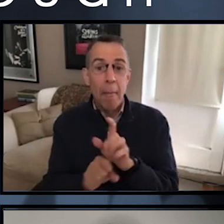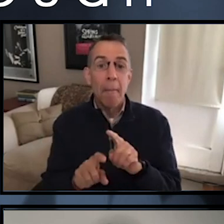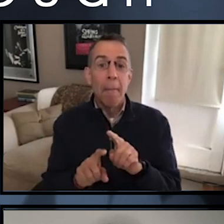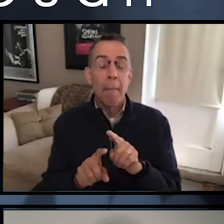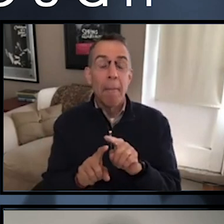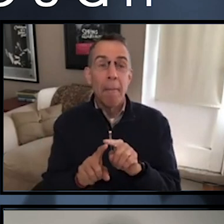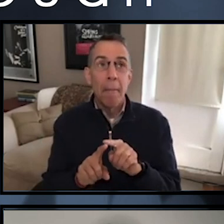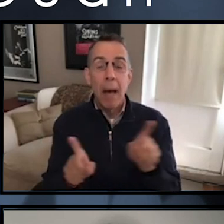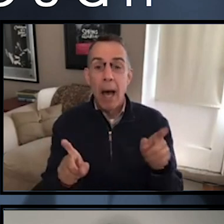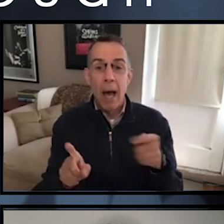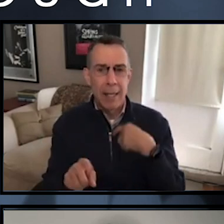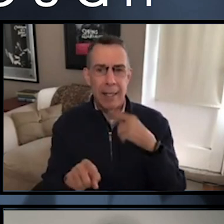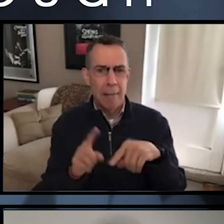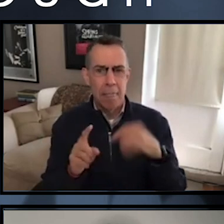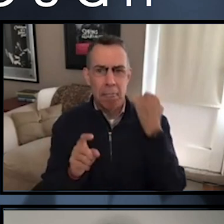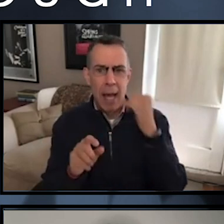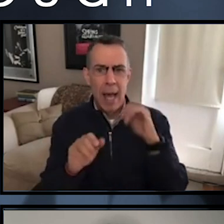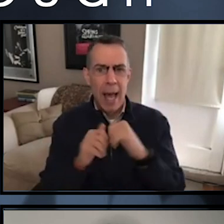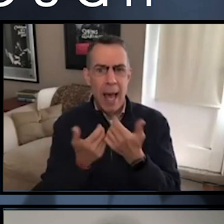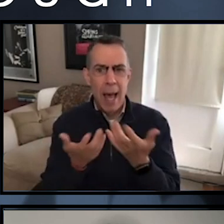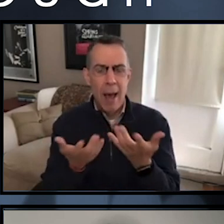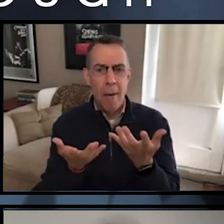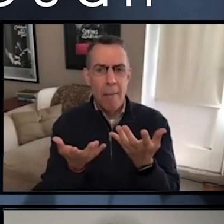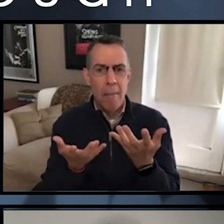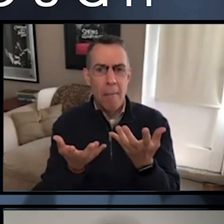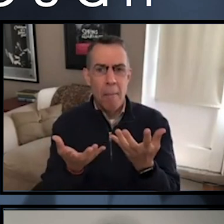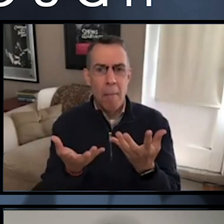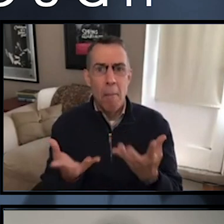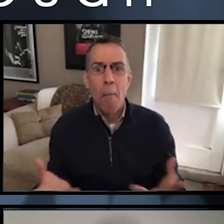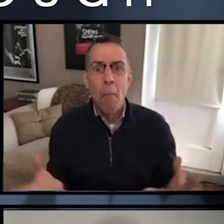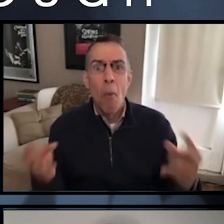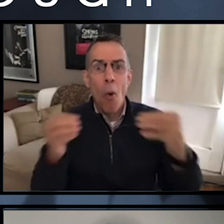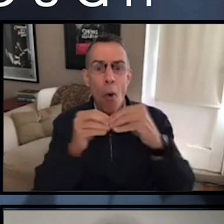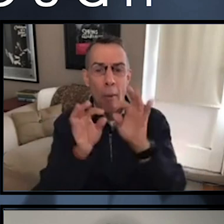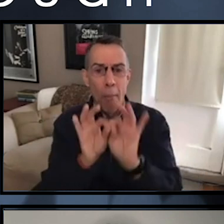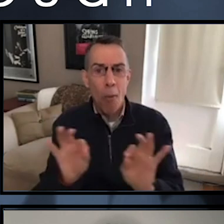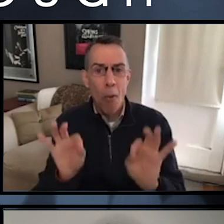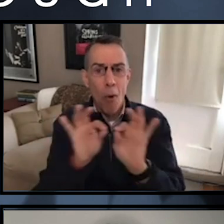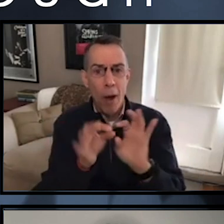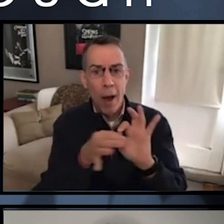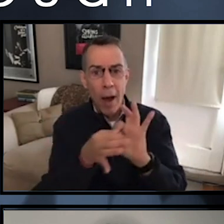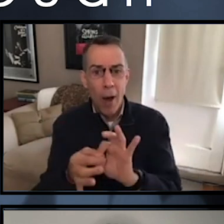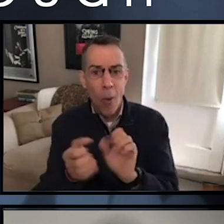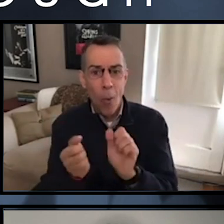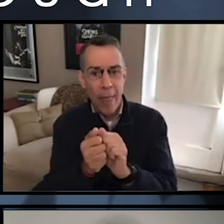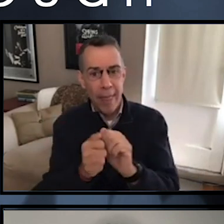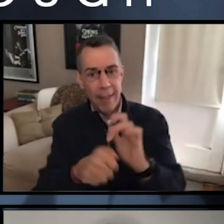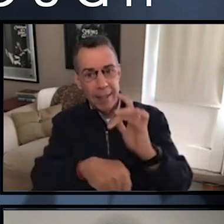imagined how much more relevant the theme of touch is, in the time that